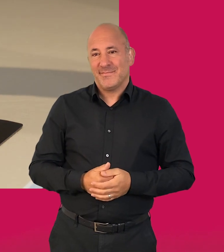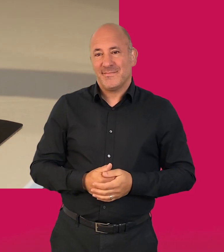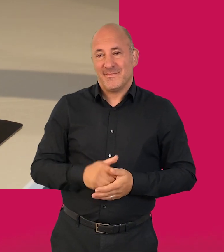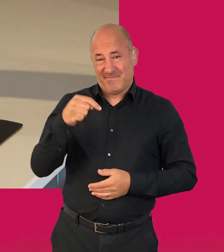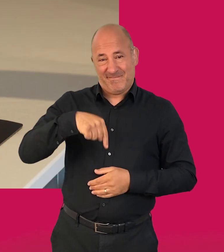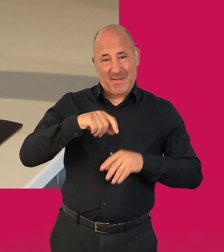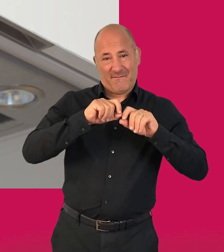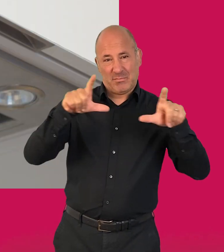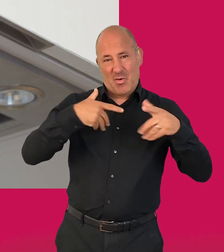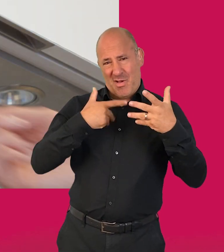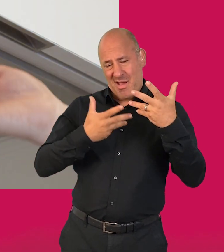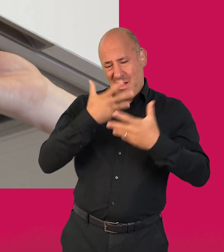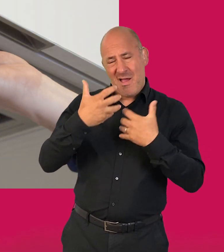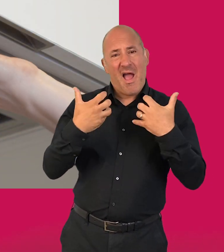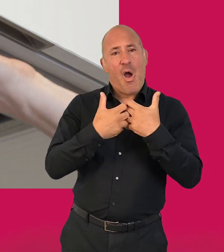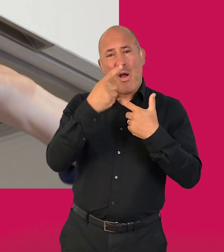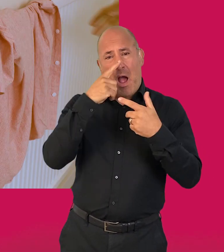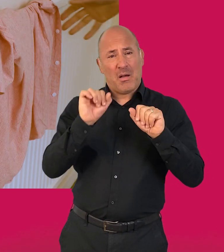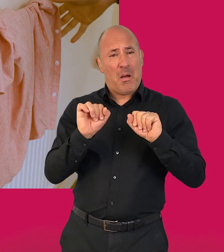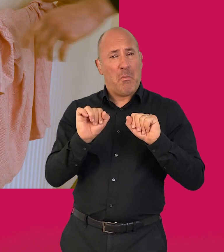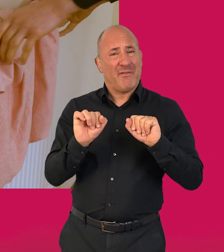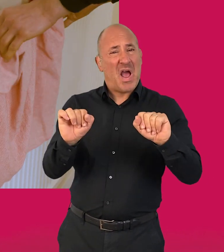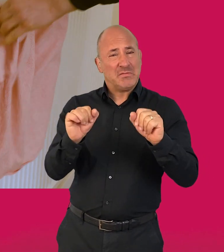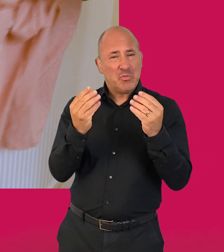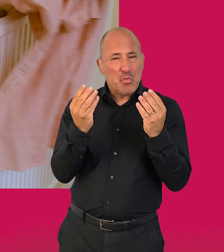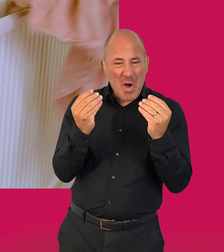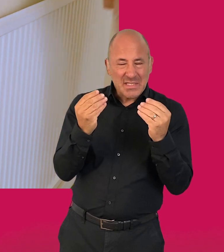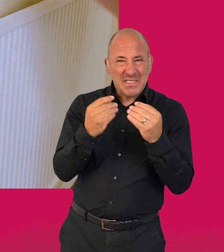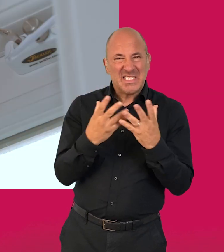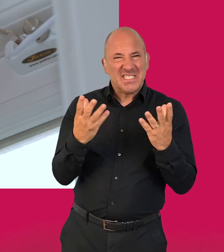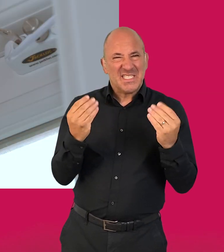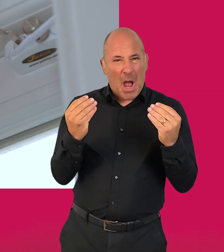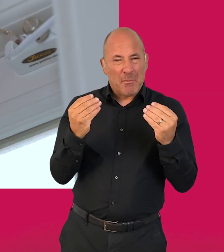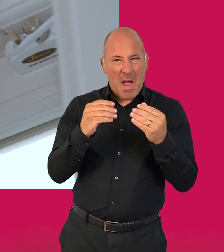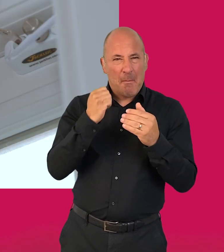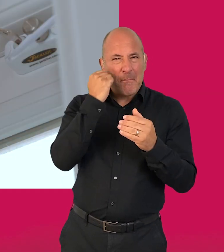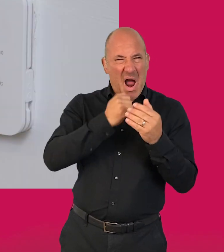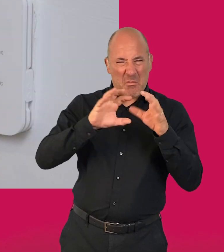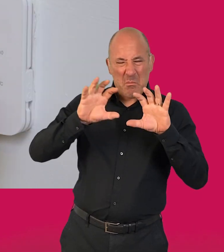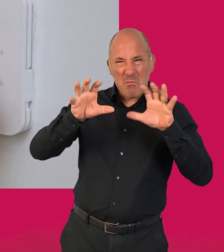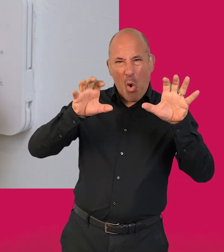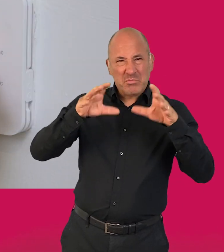In this video, we show simple steps you can take to reduce condensation and prevent damp and mould in your home.